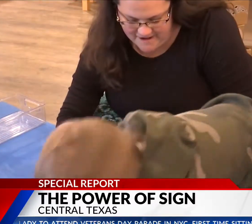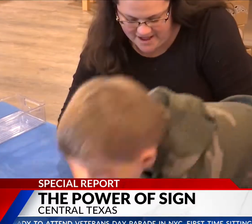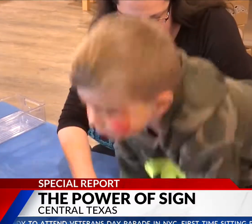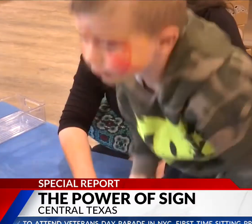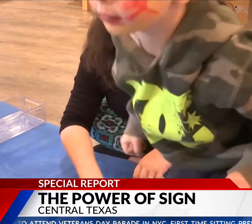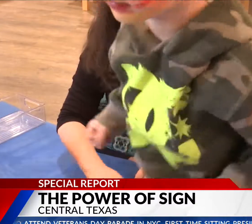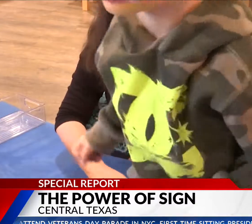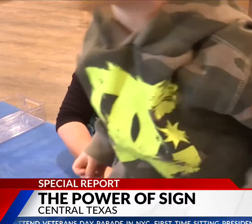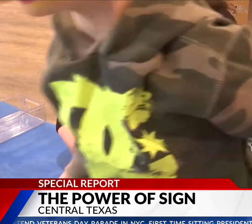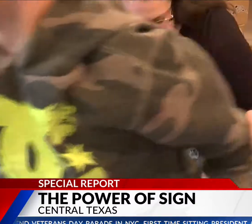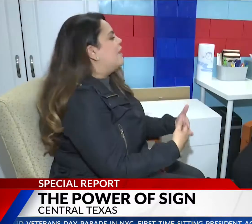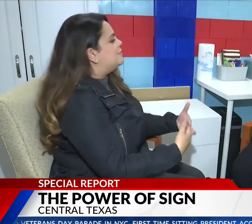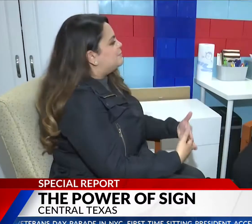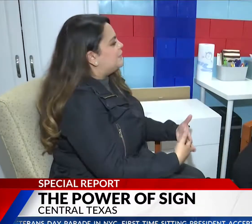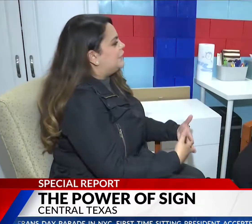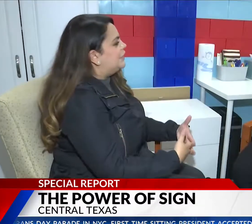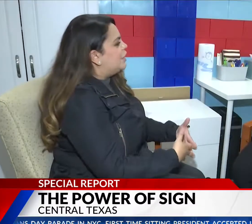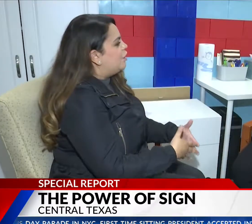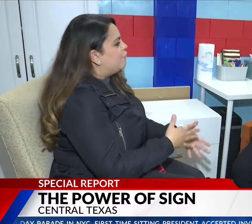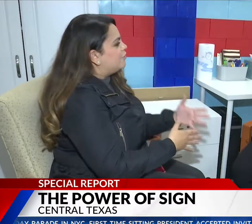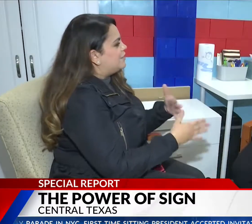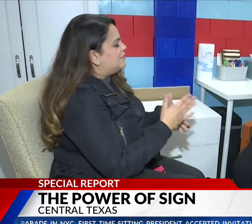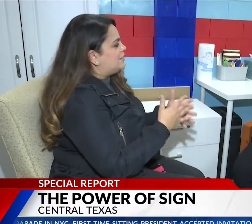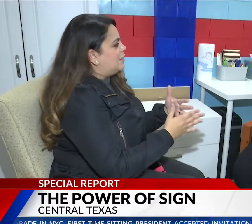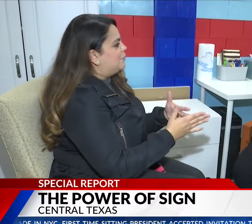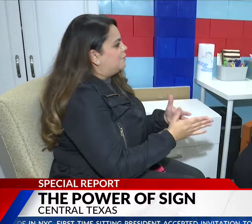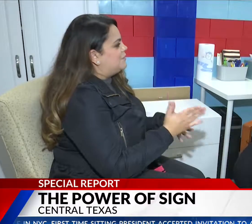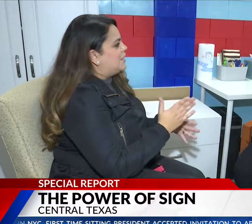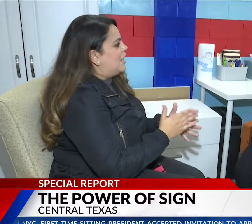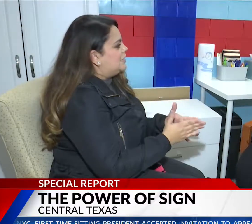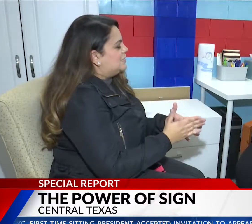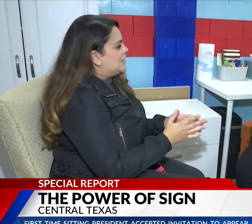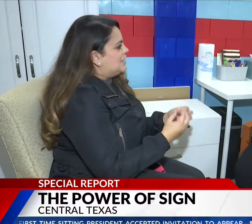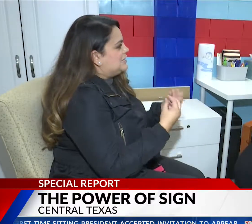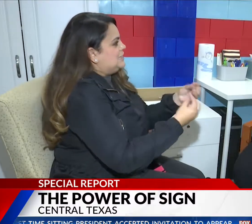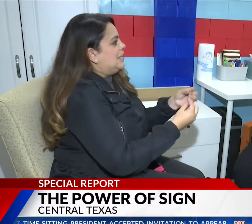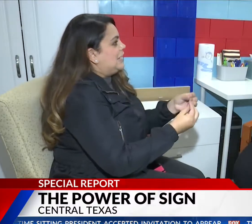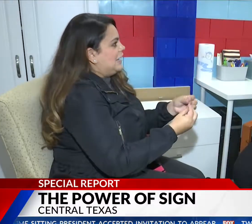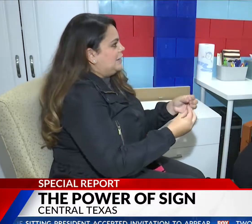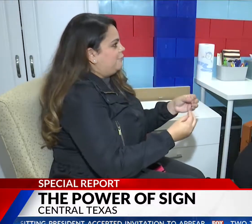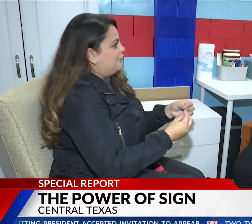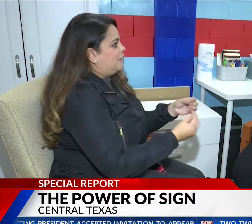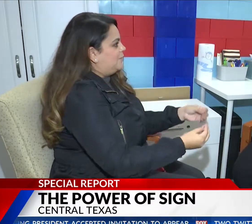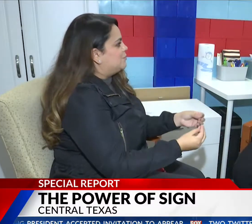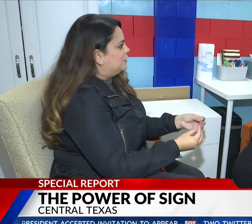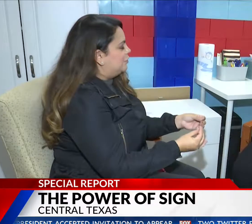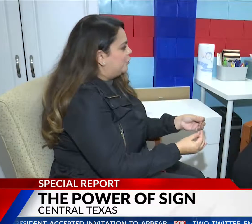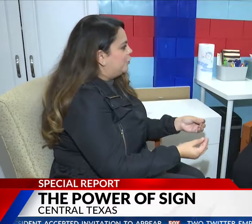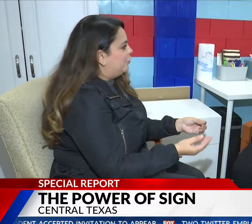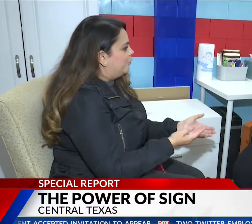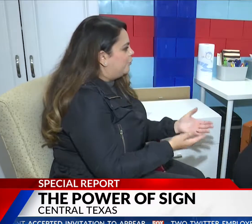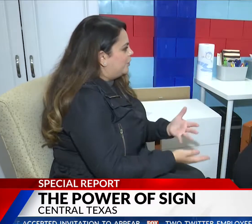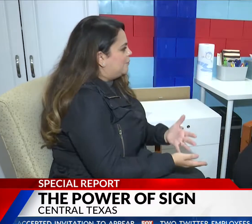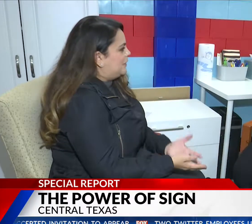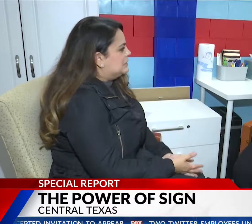NOHELY "How consistent does a parent have to be for these kind of signs to kind of stick and for the